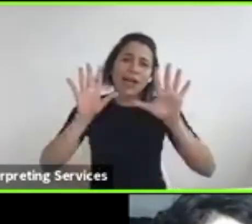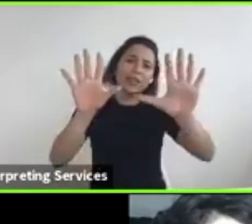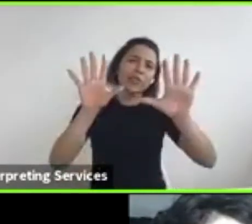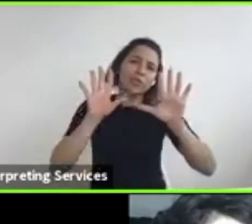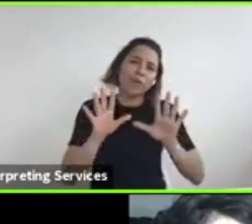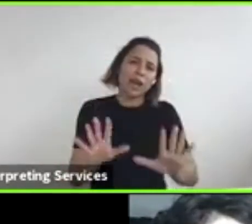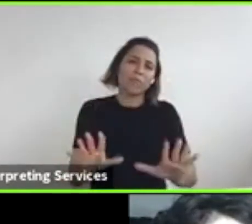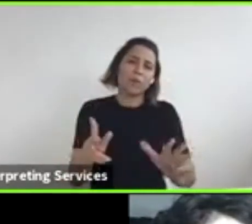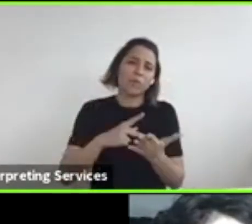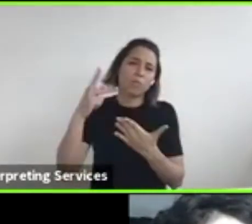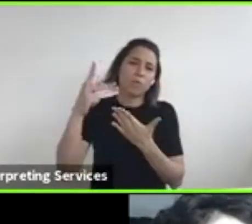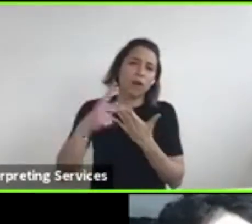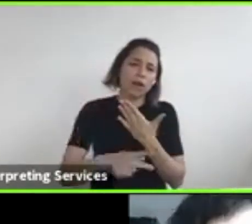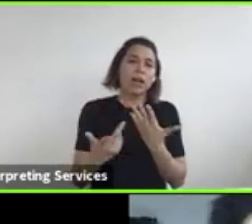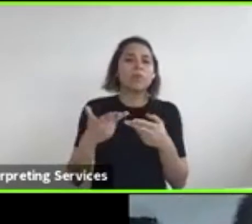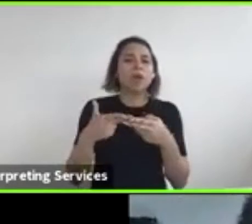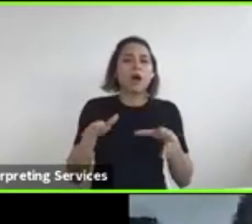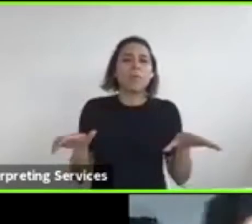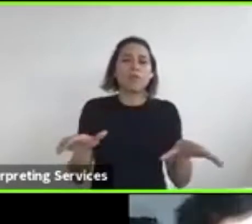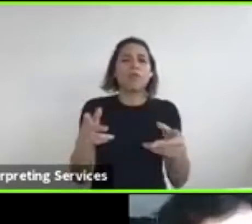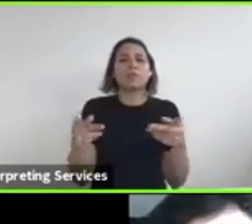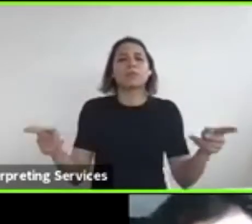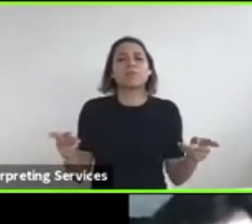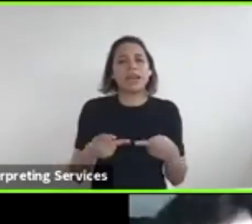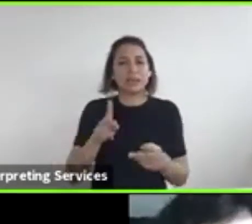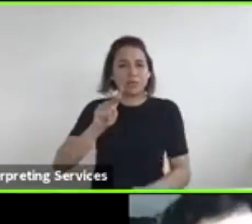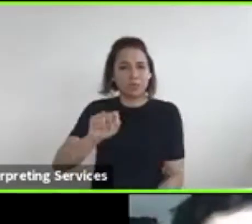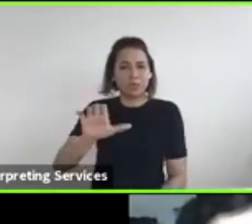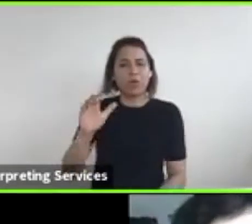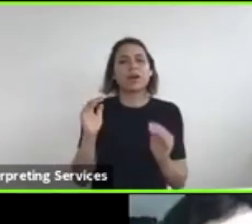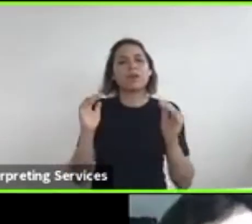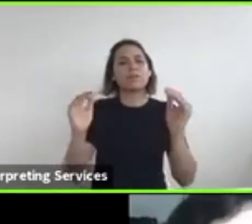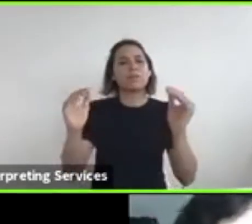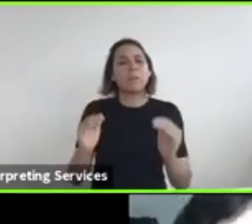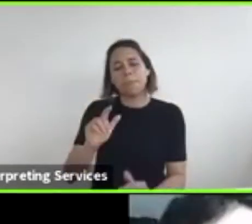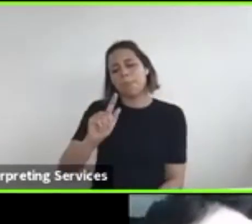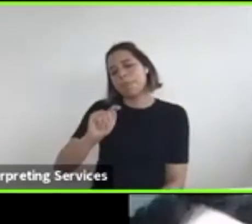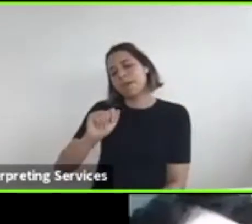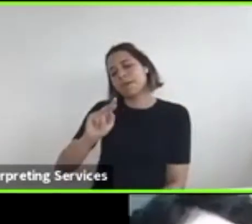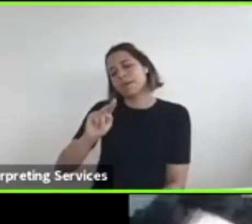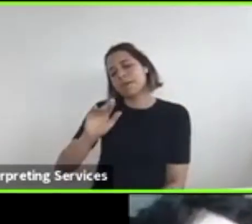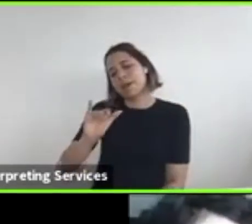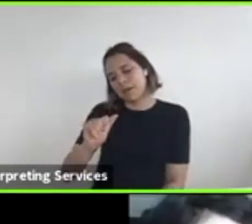CALLED KNOWLEDGE OF WOUNDS. TANYA LUKIN LINKLATER, AN ALUTIQ CHOREOGRAPHER WHO WORKS WITH